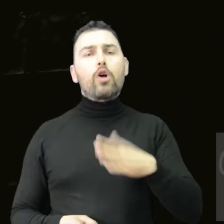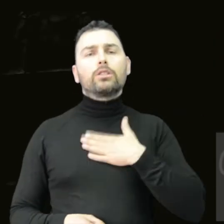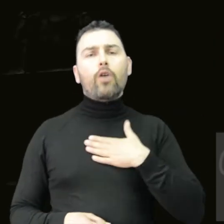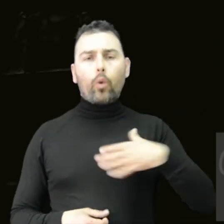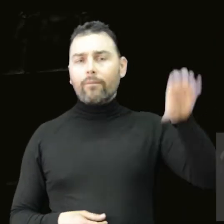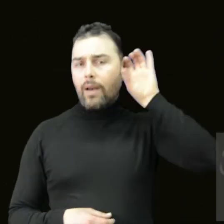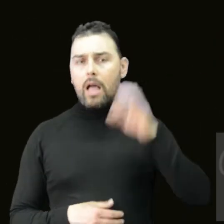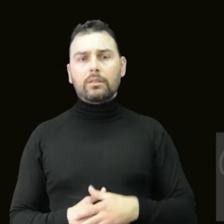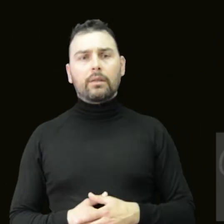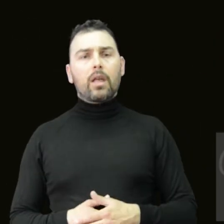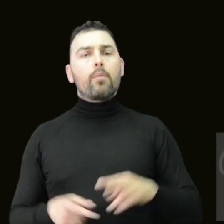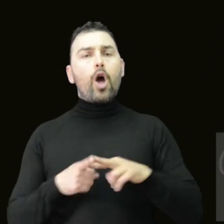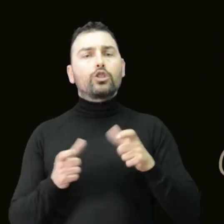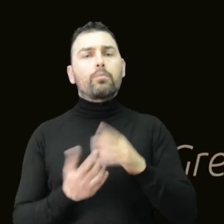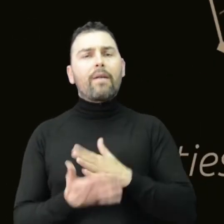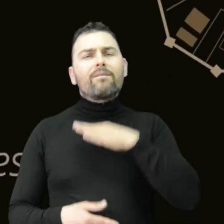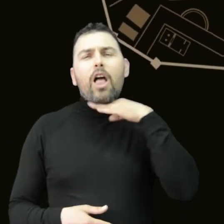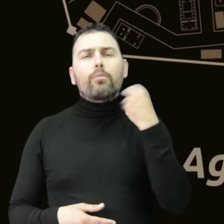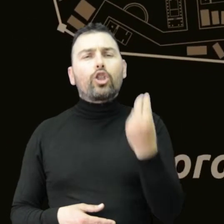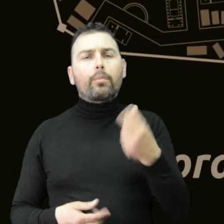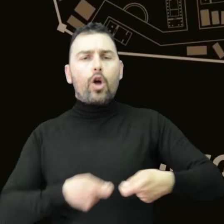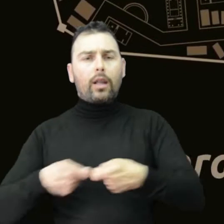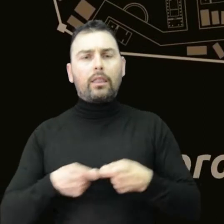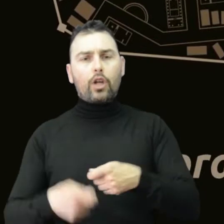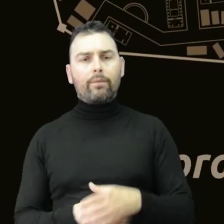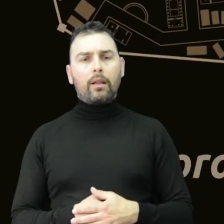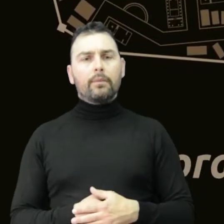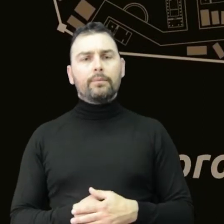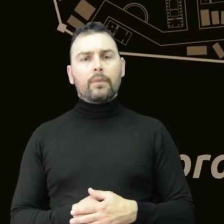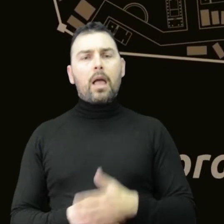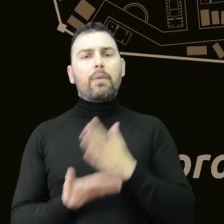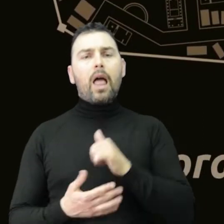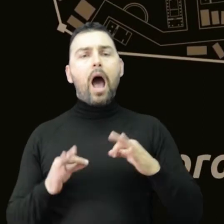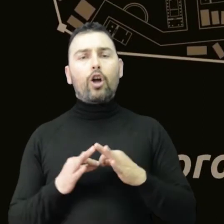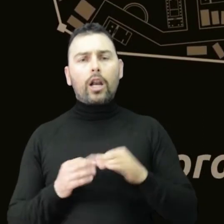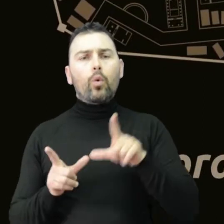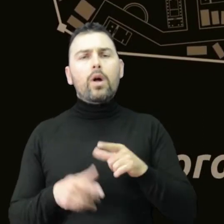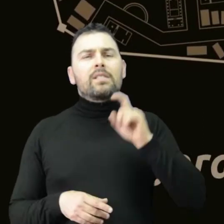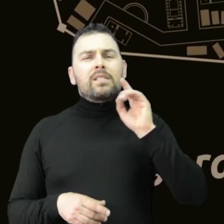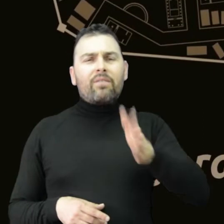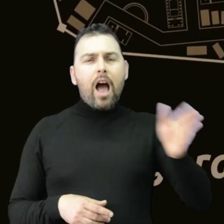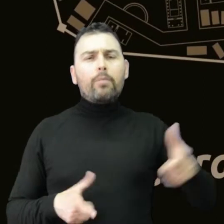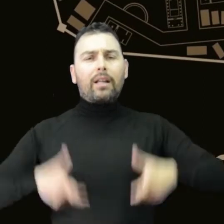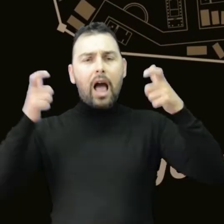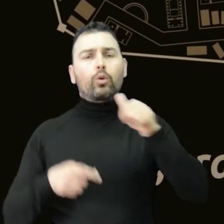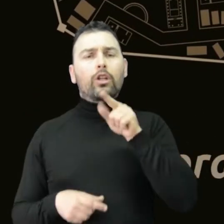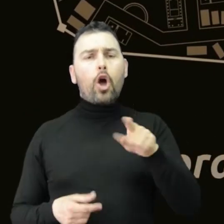There was an Agora in every one of them which was the main public place. An Acropolis which was the highest part of the Polis.